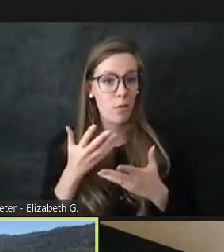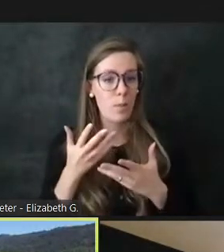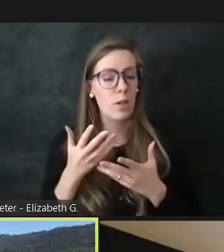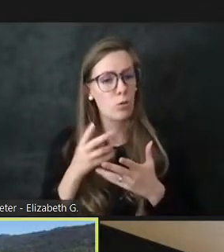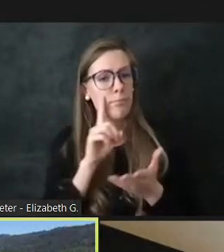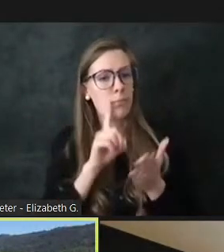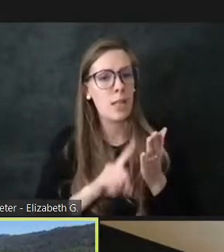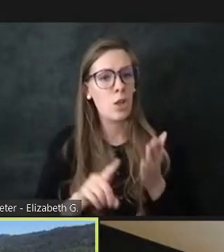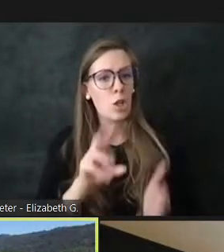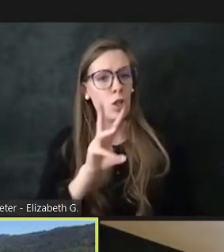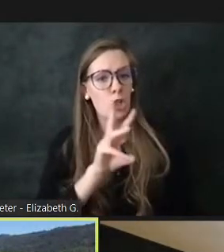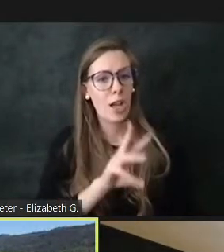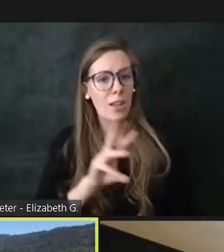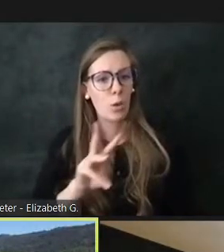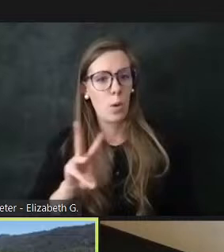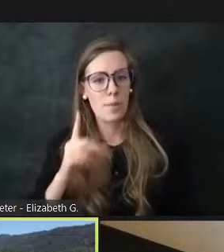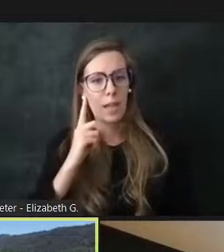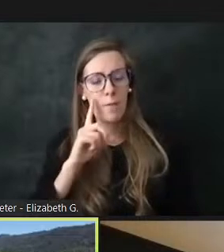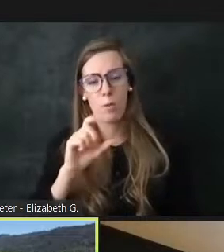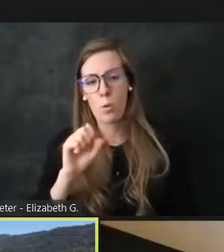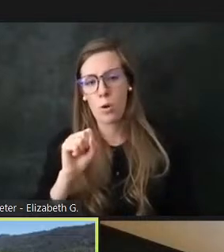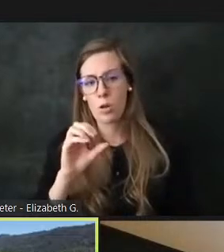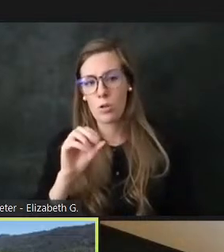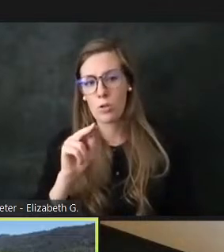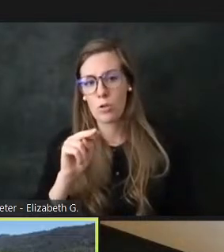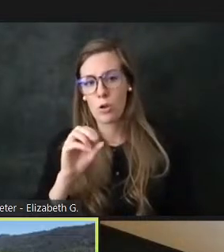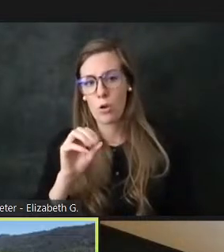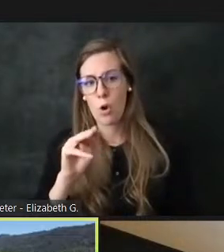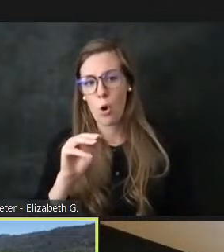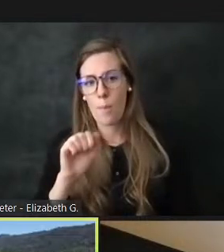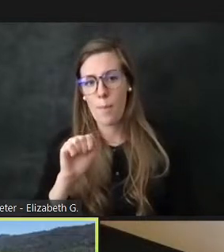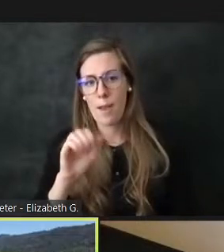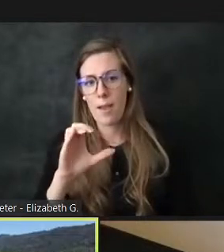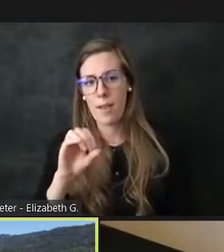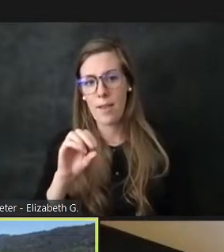And there's a lot of information and resources that can help you.